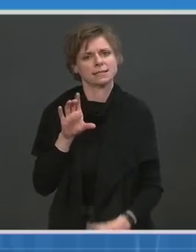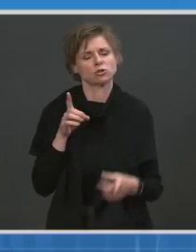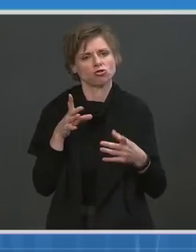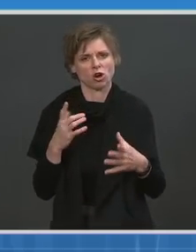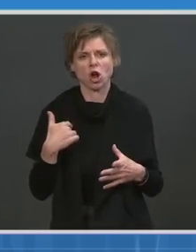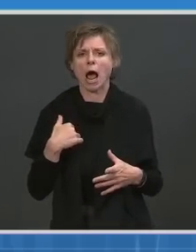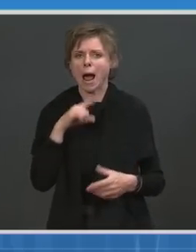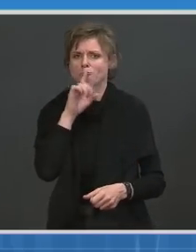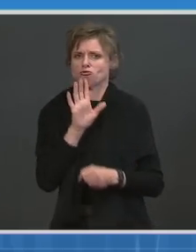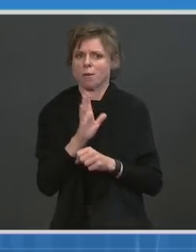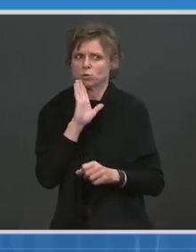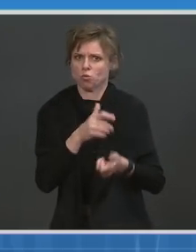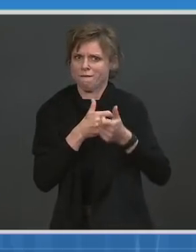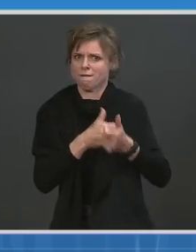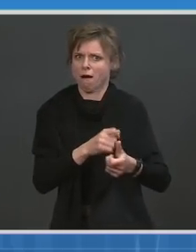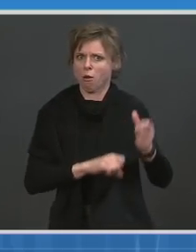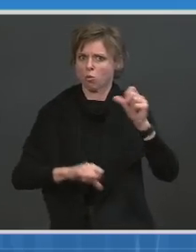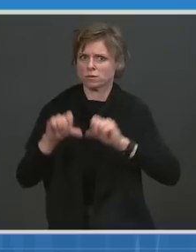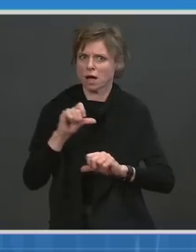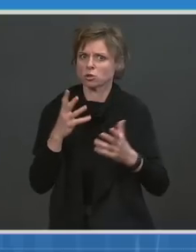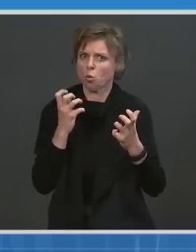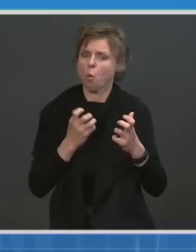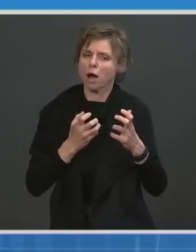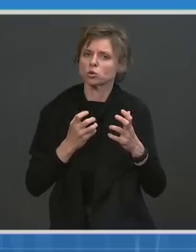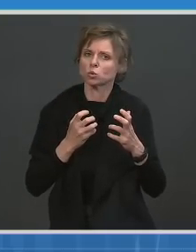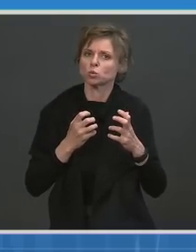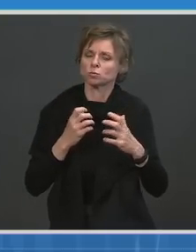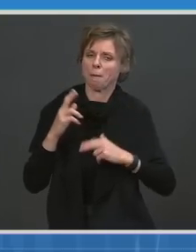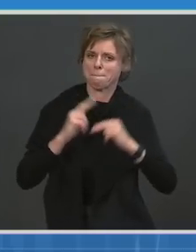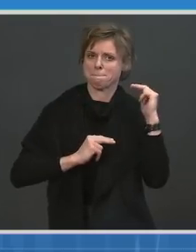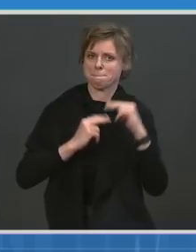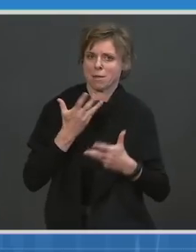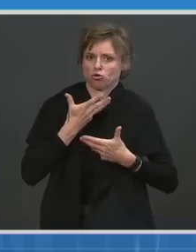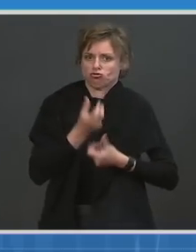To rebuild trust in our public health institutions and to keep people safe,